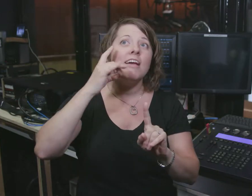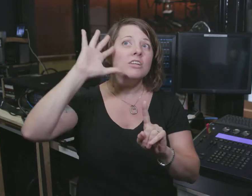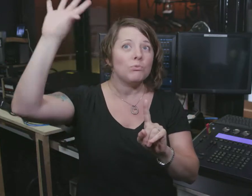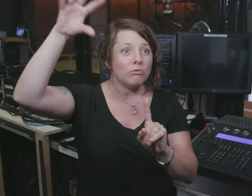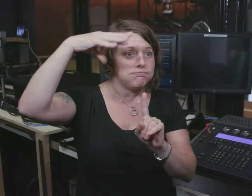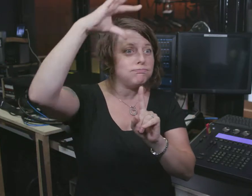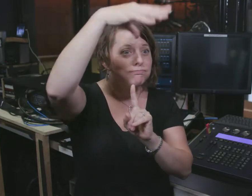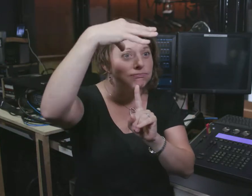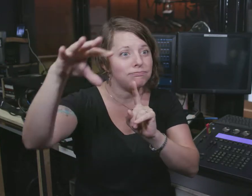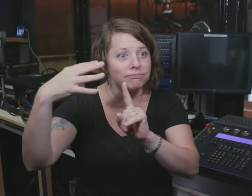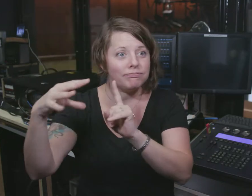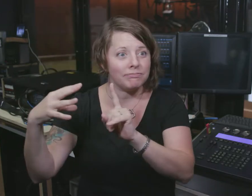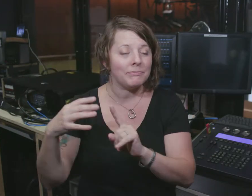and we'll be moving the lights, focusing the lights.